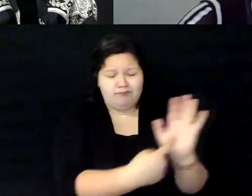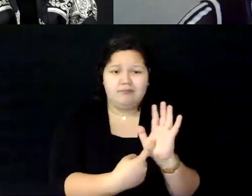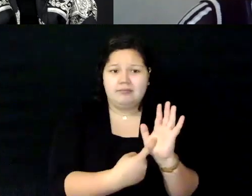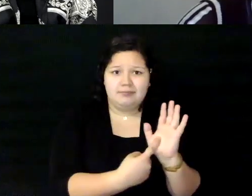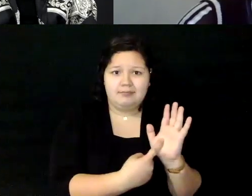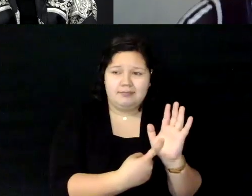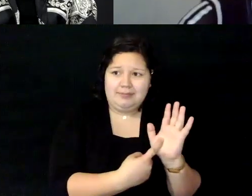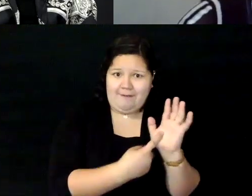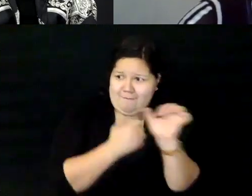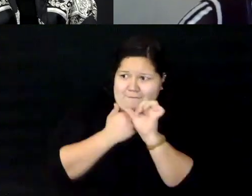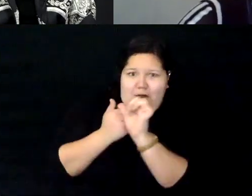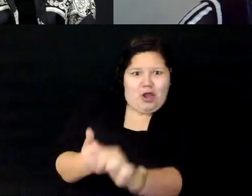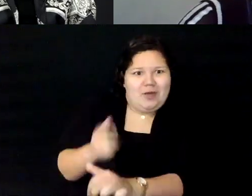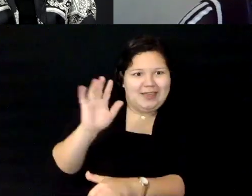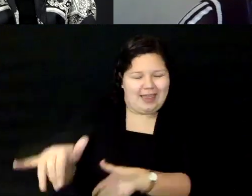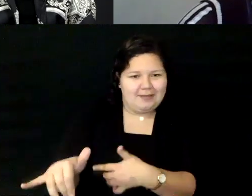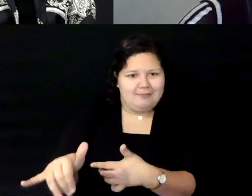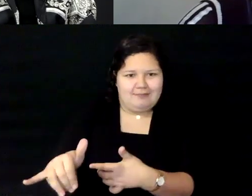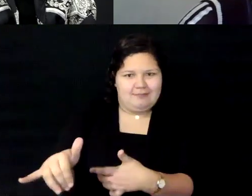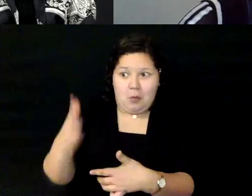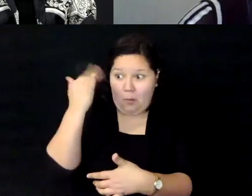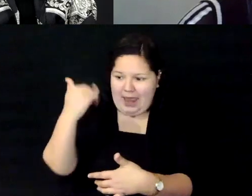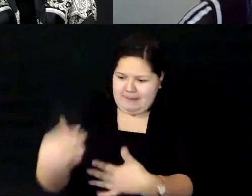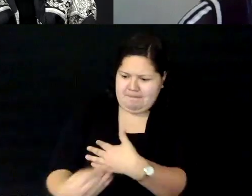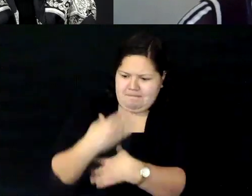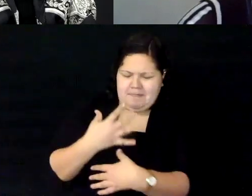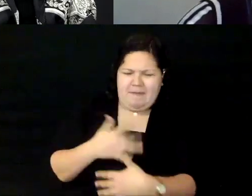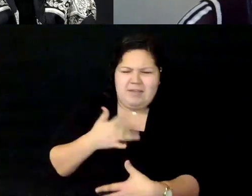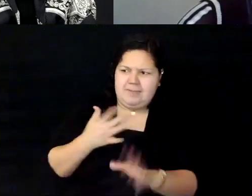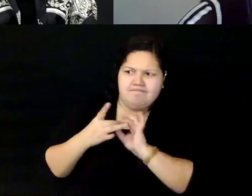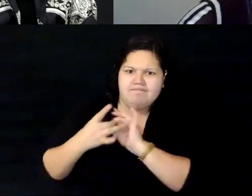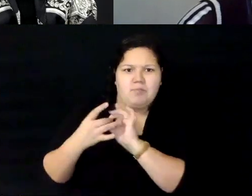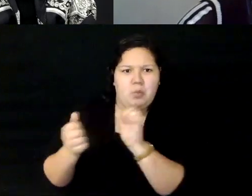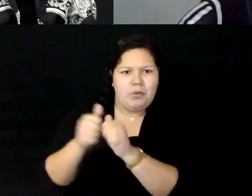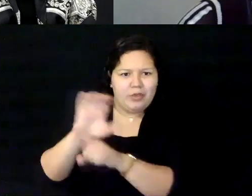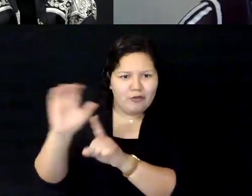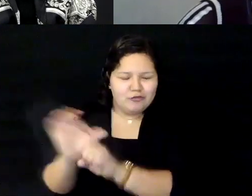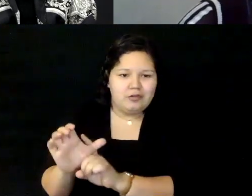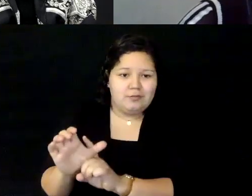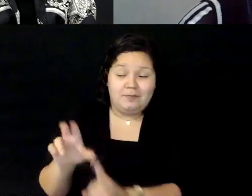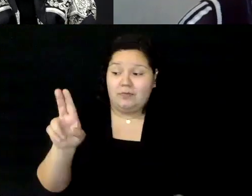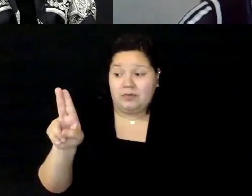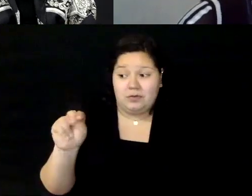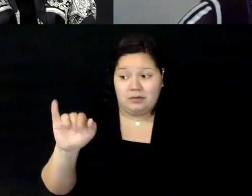way that makes me feel grounded in my culture. And I think UNION has given the space for that.